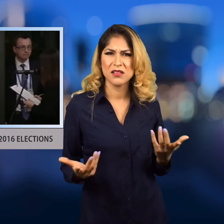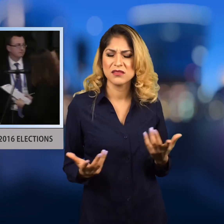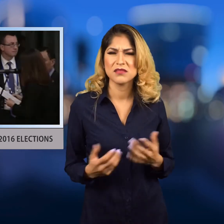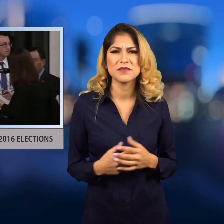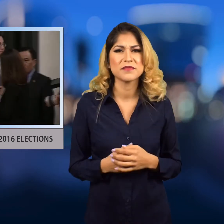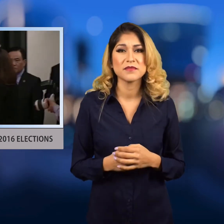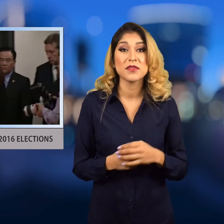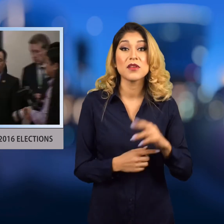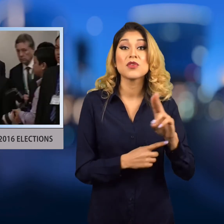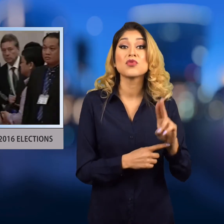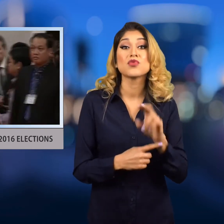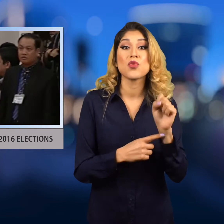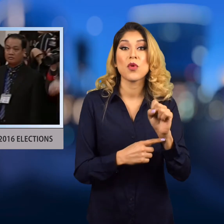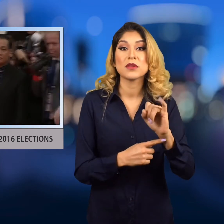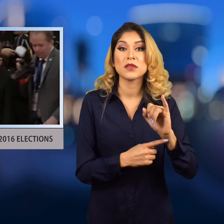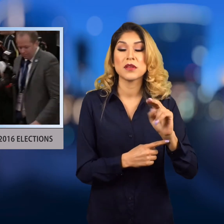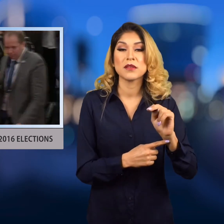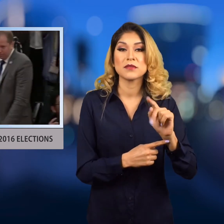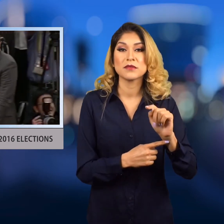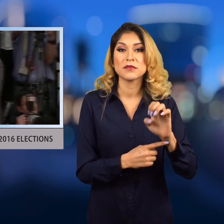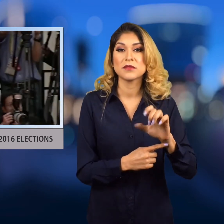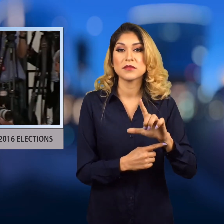But the U.S. intelligence community